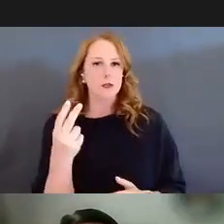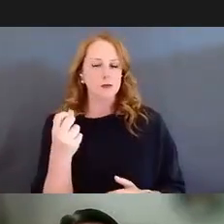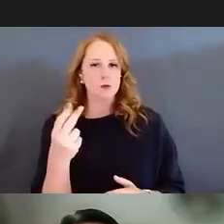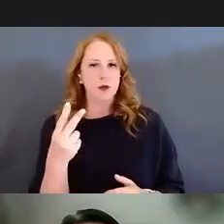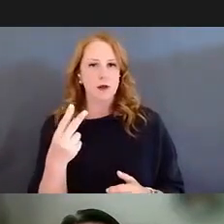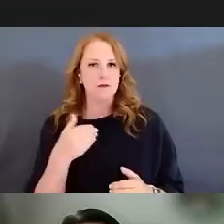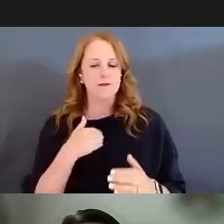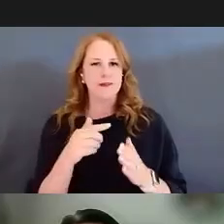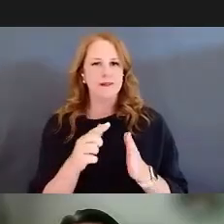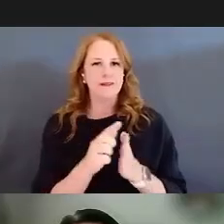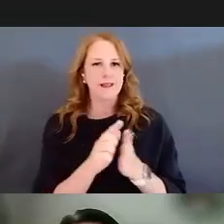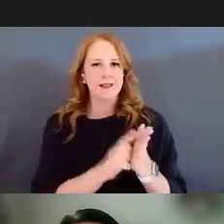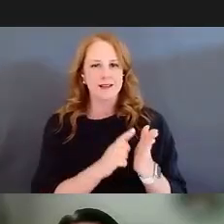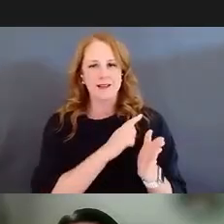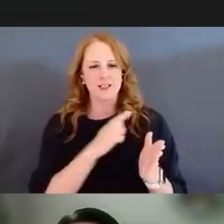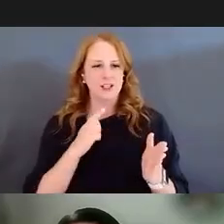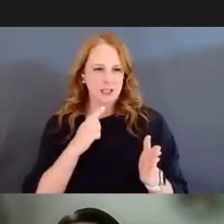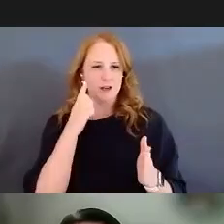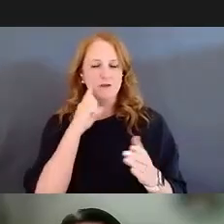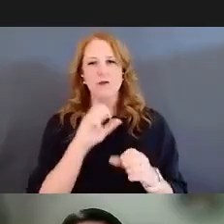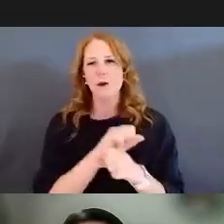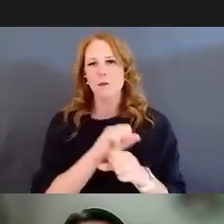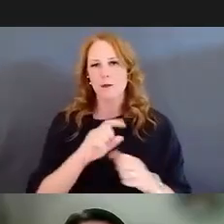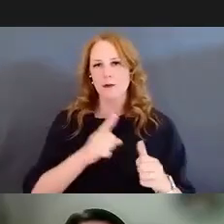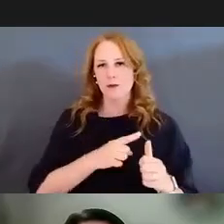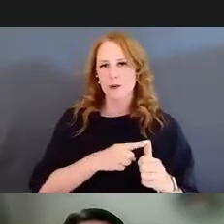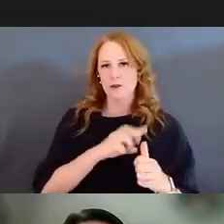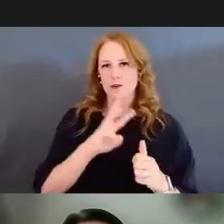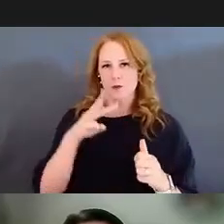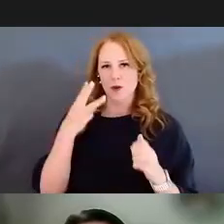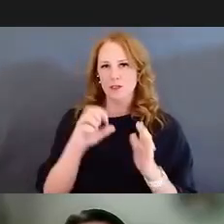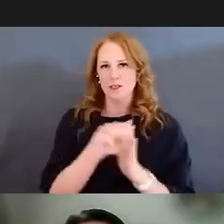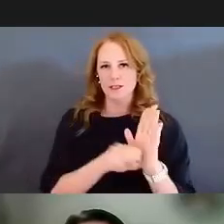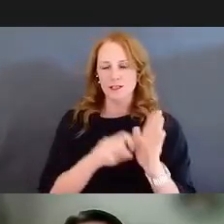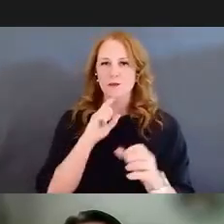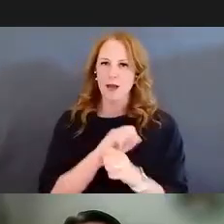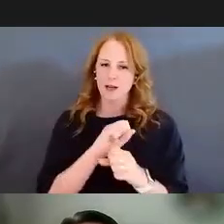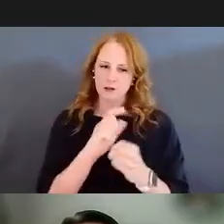for employment first in Washington state. So, it was actually implemented in law. Um,